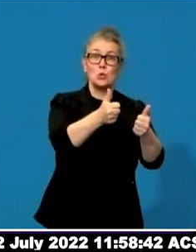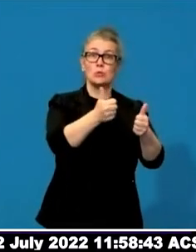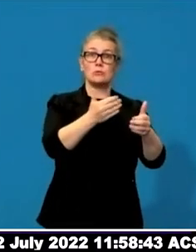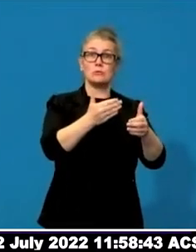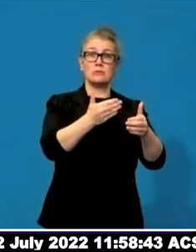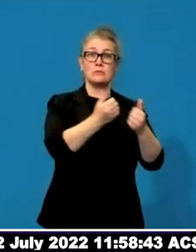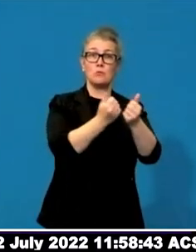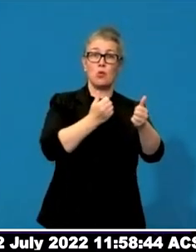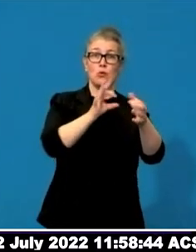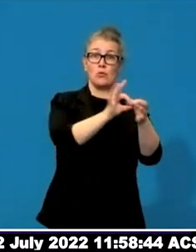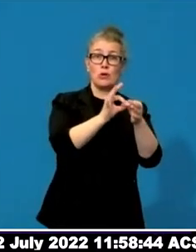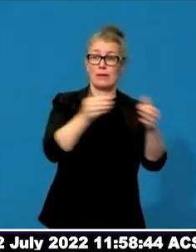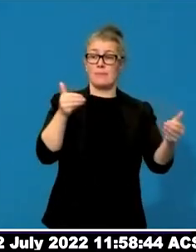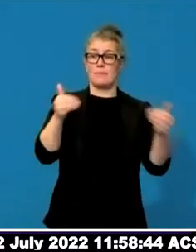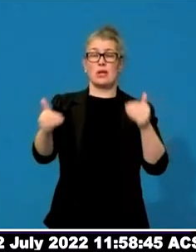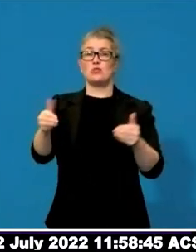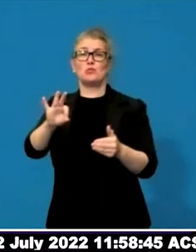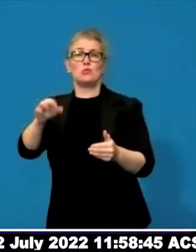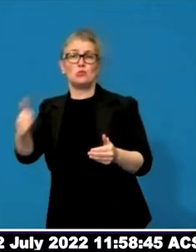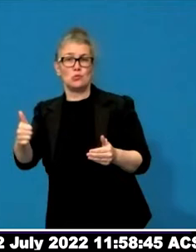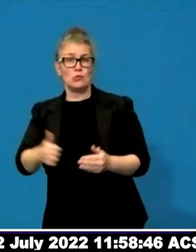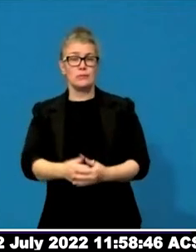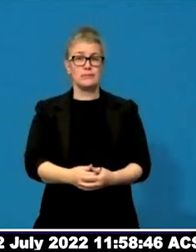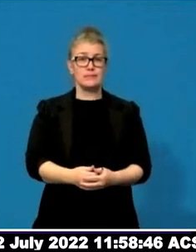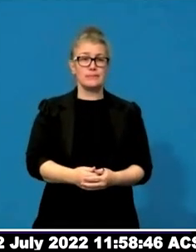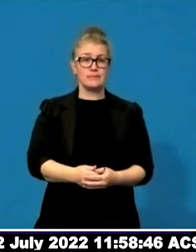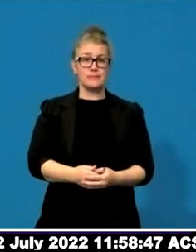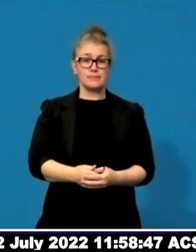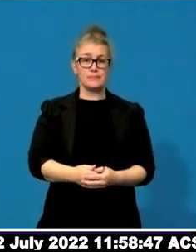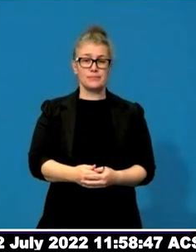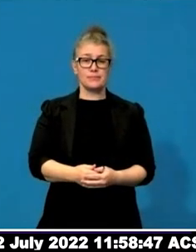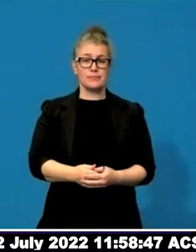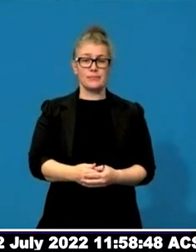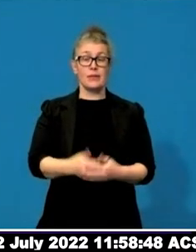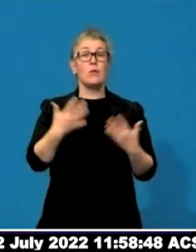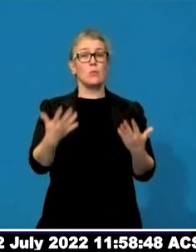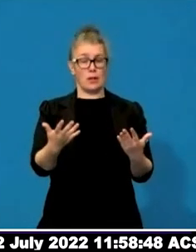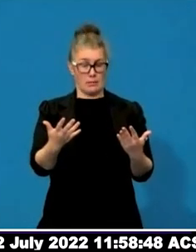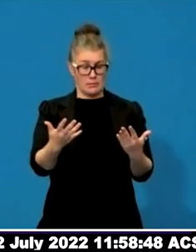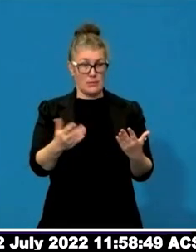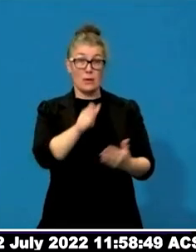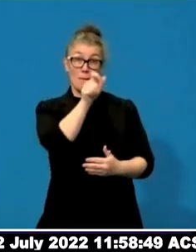Well, firstly would be the level of cultural competence of that support coordinator.